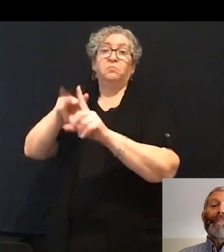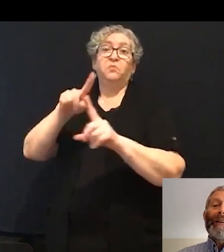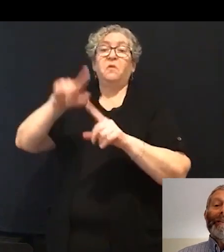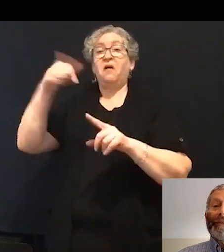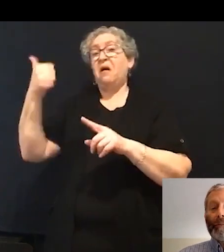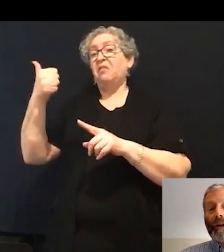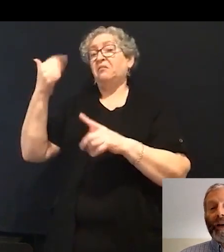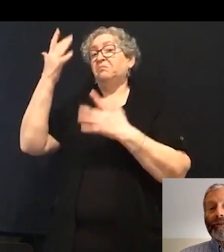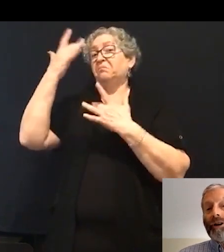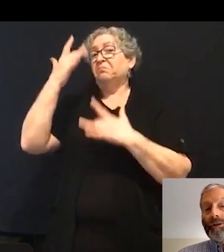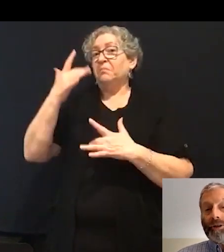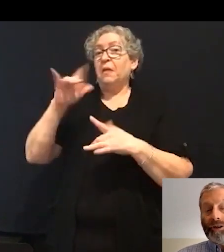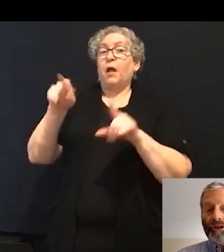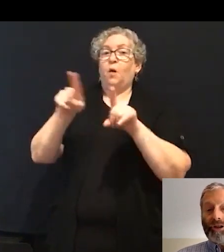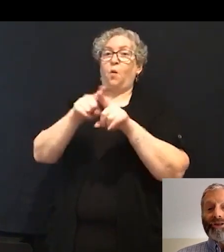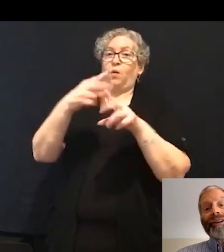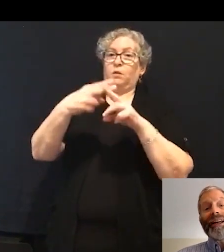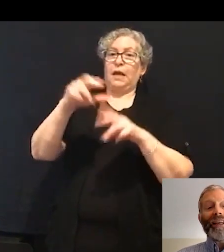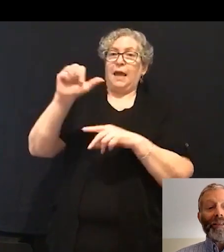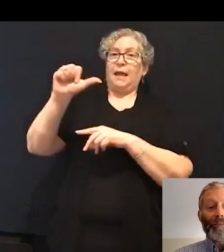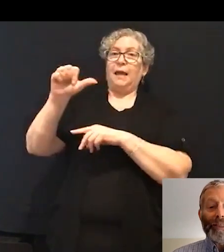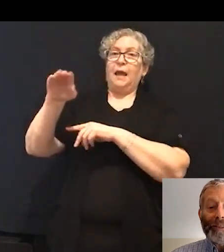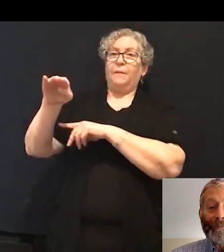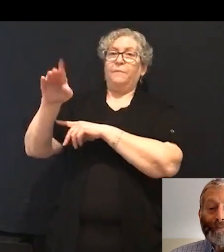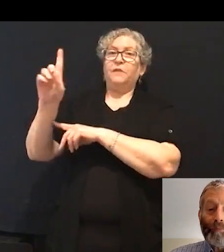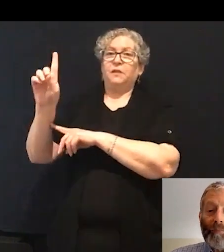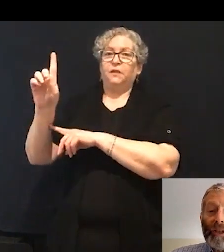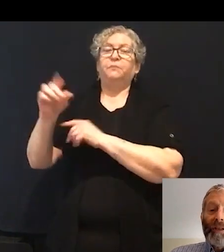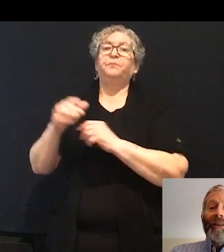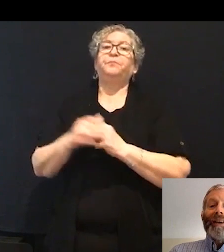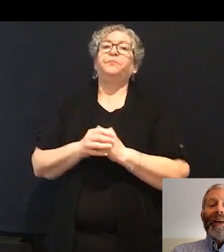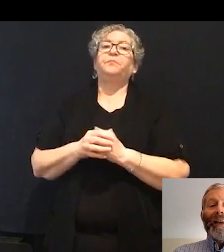It may even apply to other conditions like AMD.